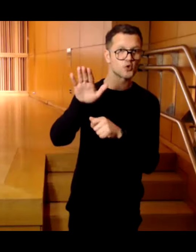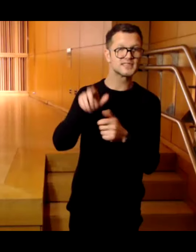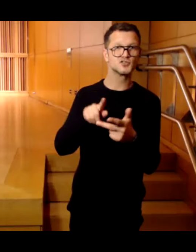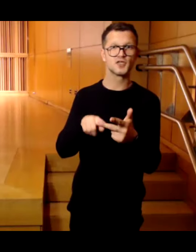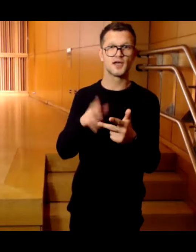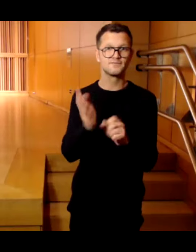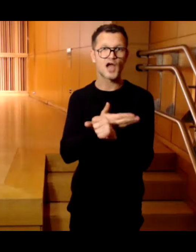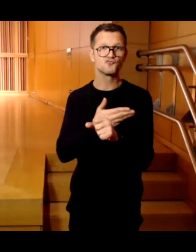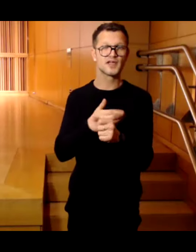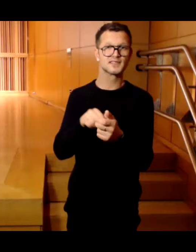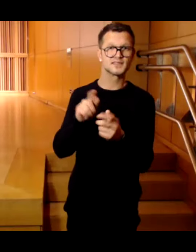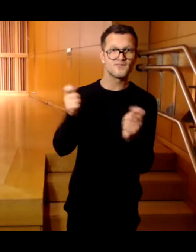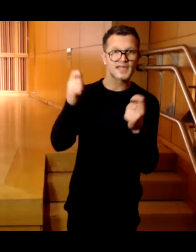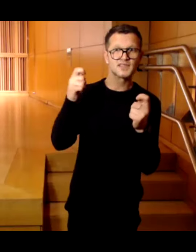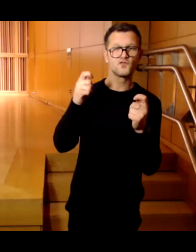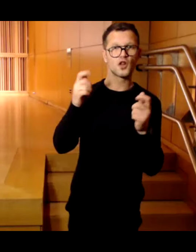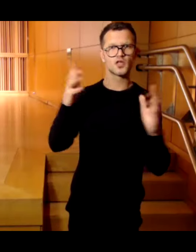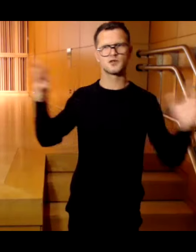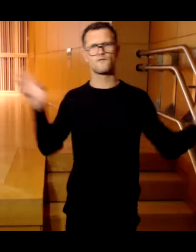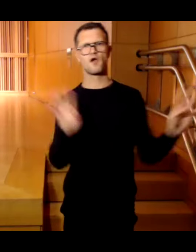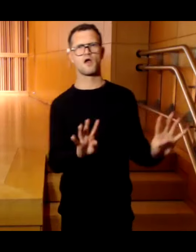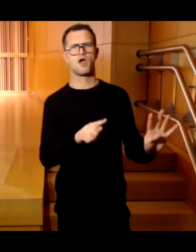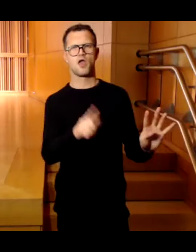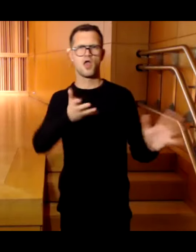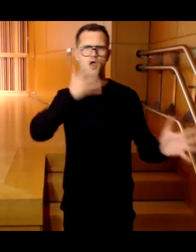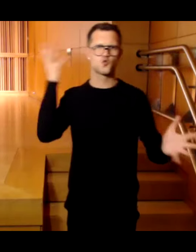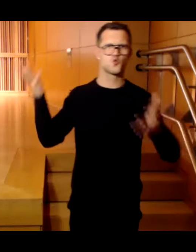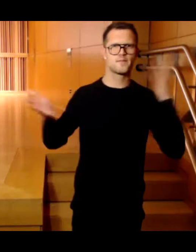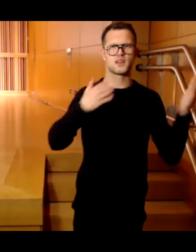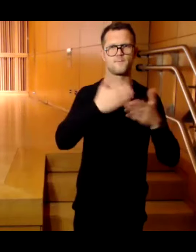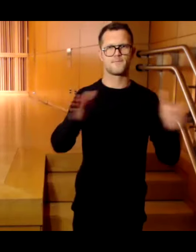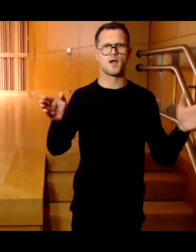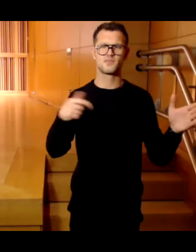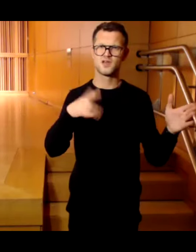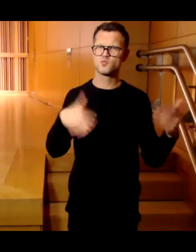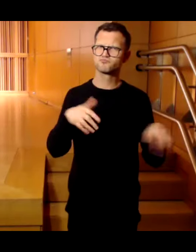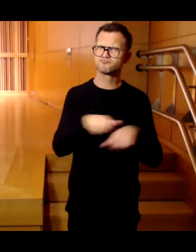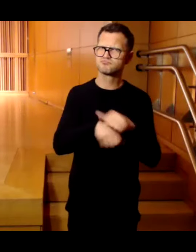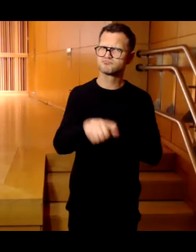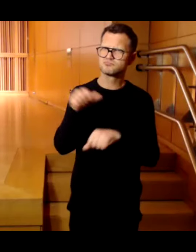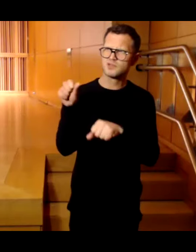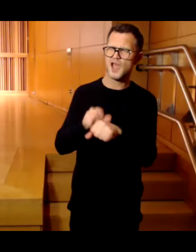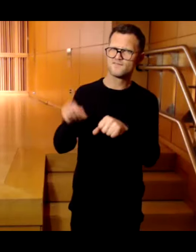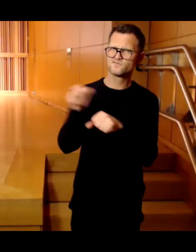Festivals of public humiliation. are certainly efforts by the country's executive to take full control.